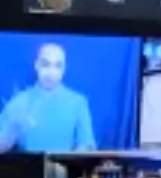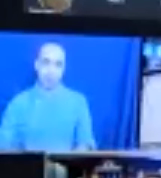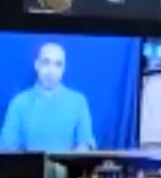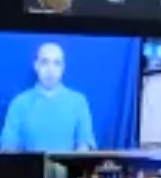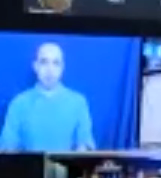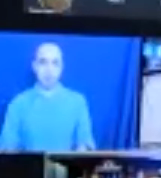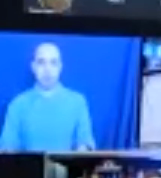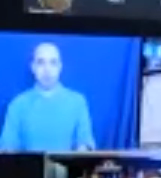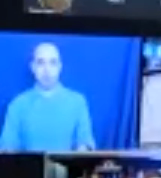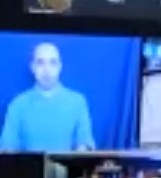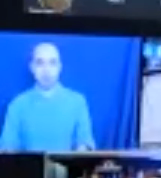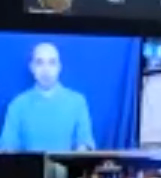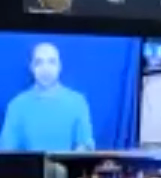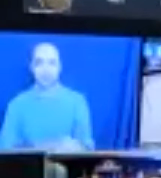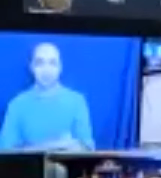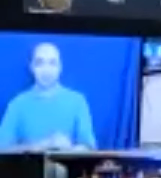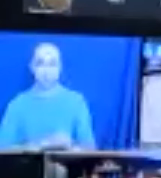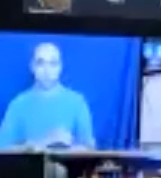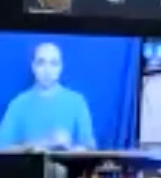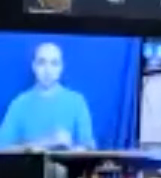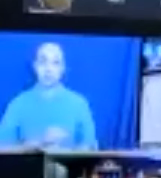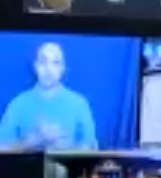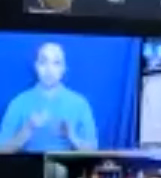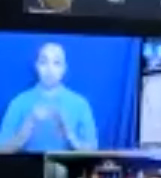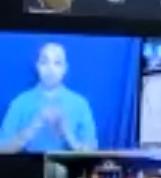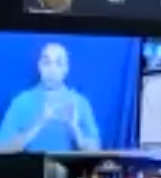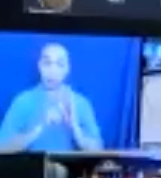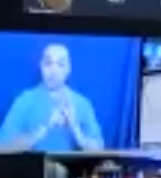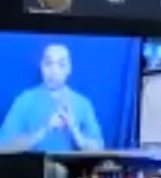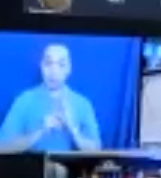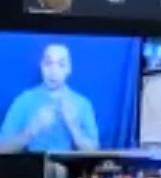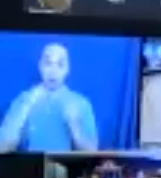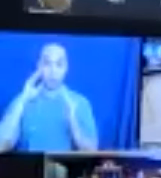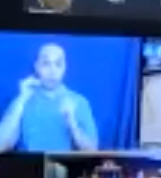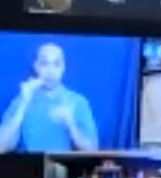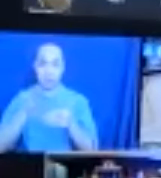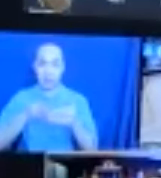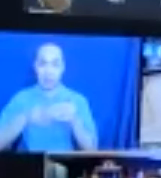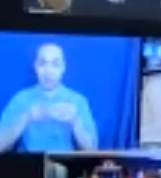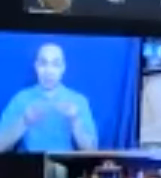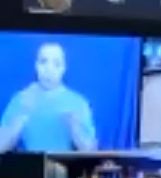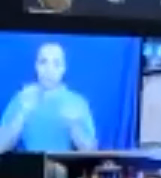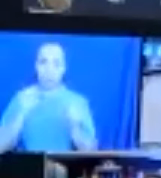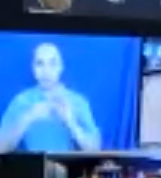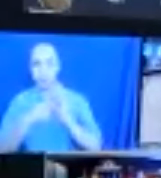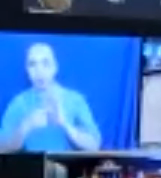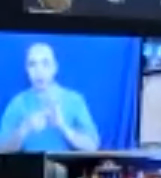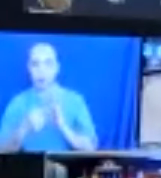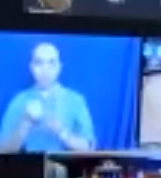ONE LAST QUESTION BEFORE WE DO A LITTLE DEMO.